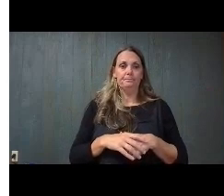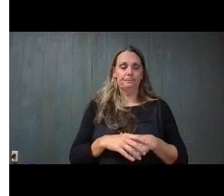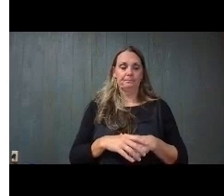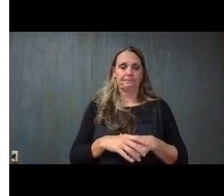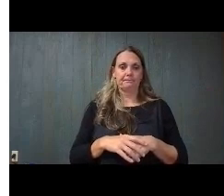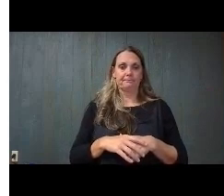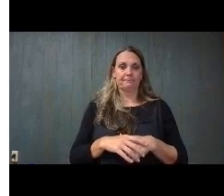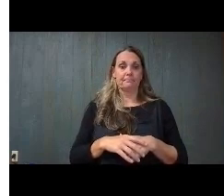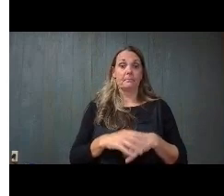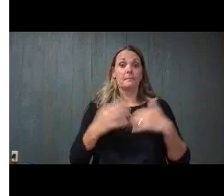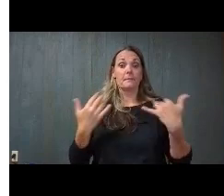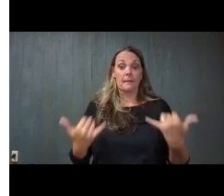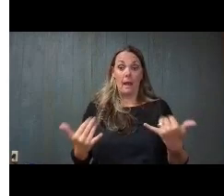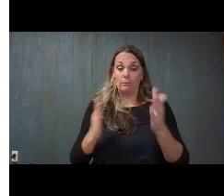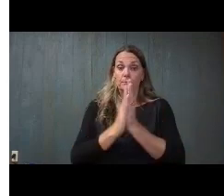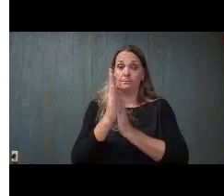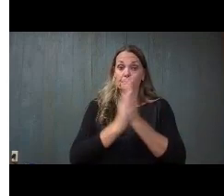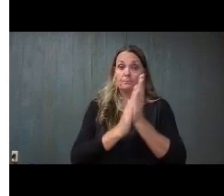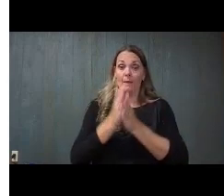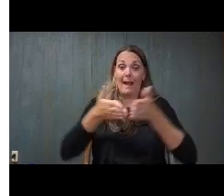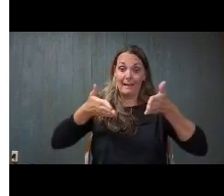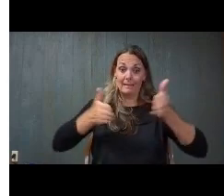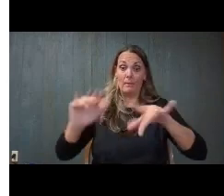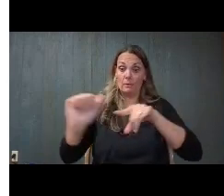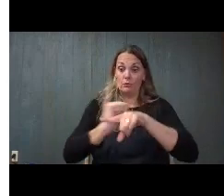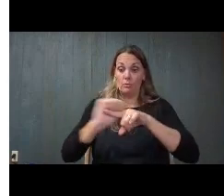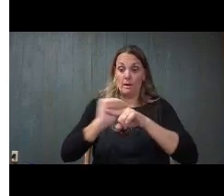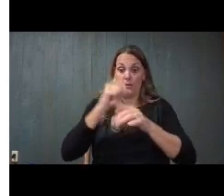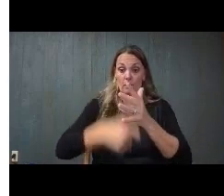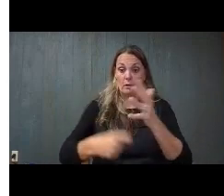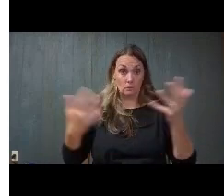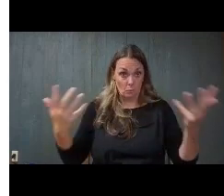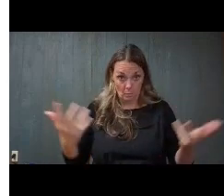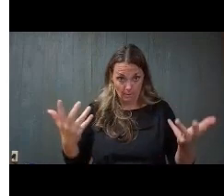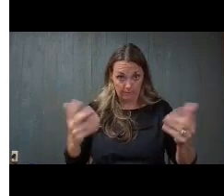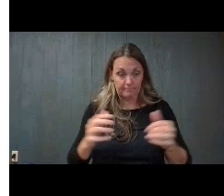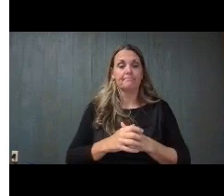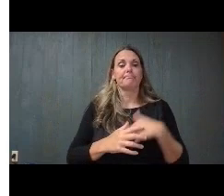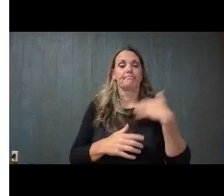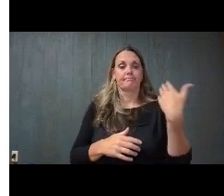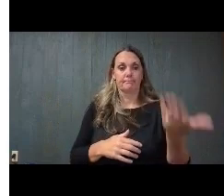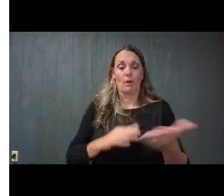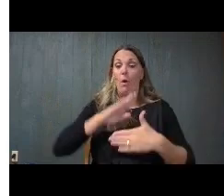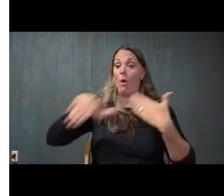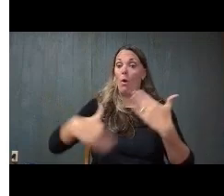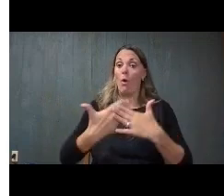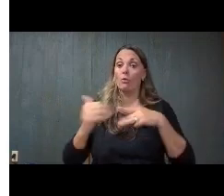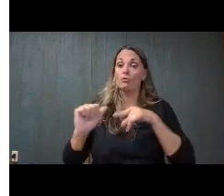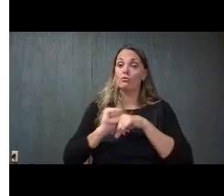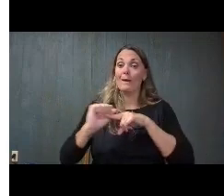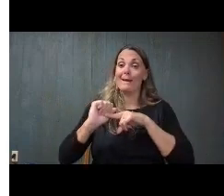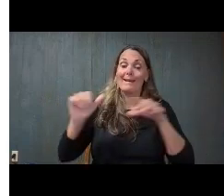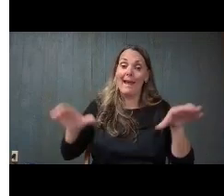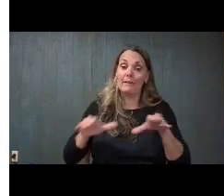What training costs are allowable for other project? All training activities must be associated